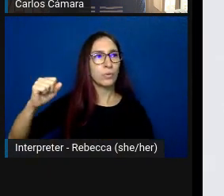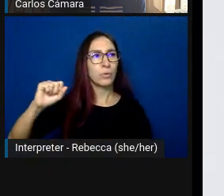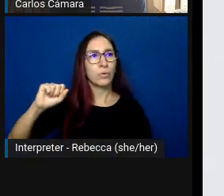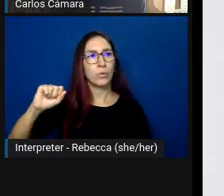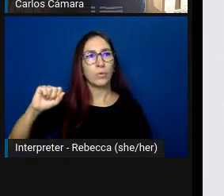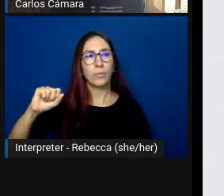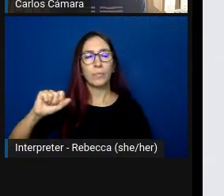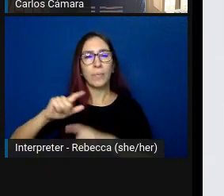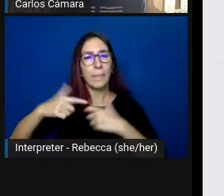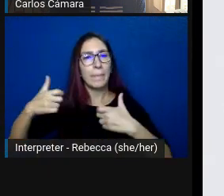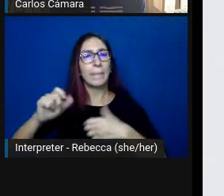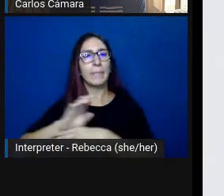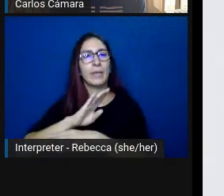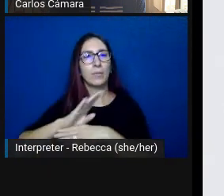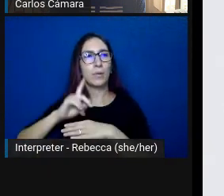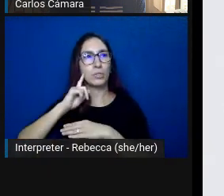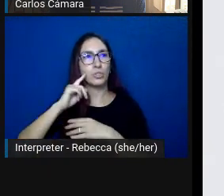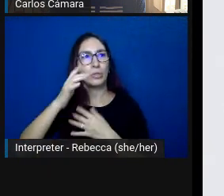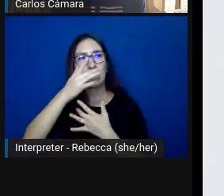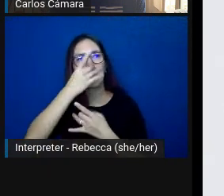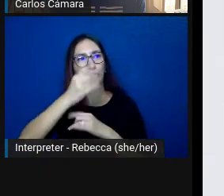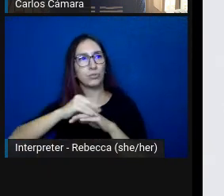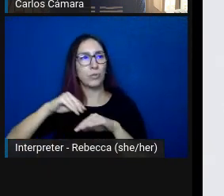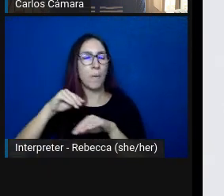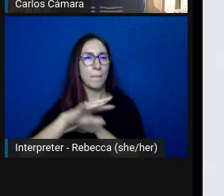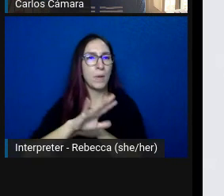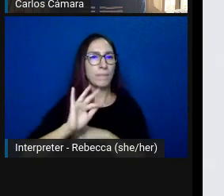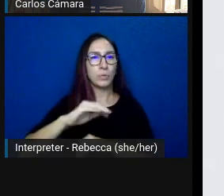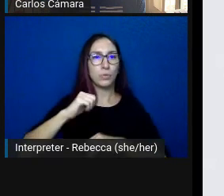I know that at some point, we, as a community,